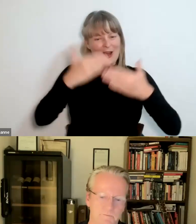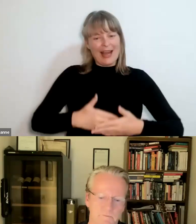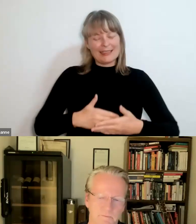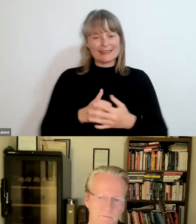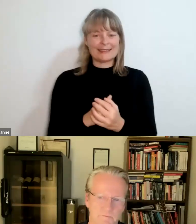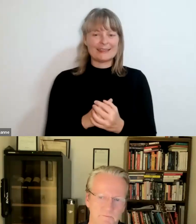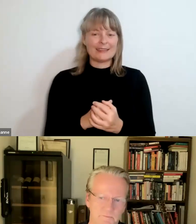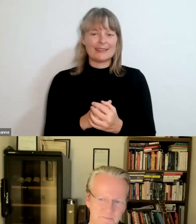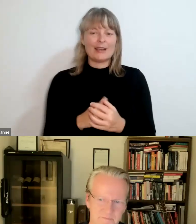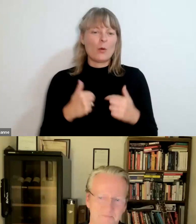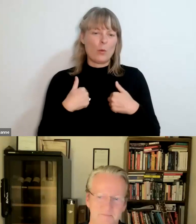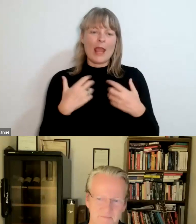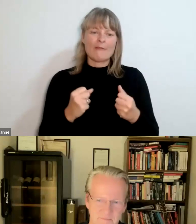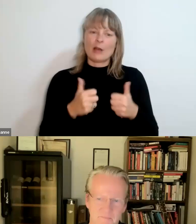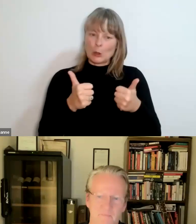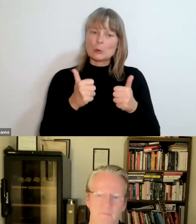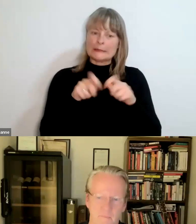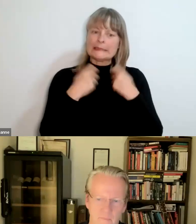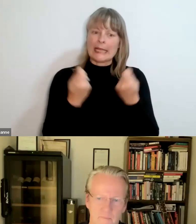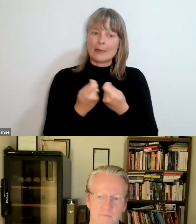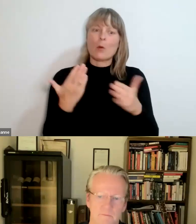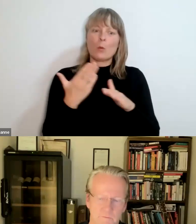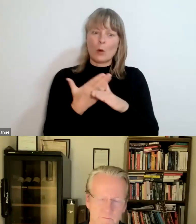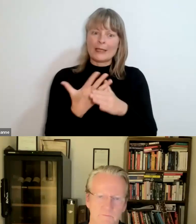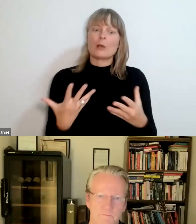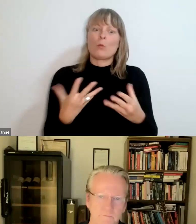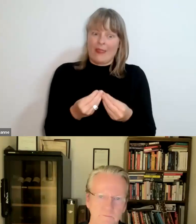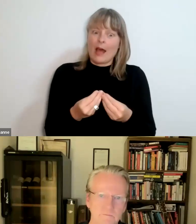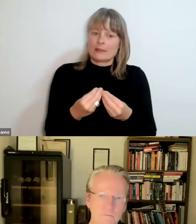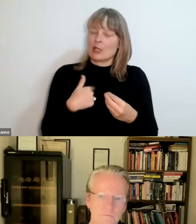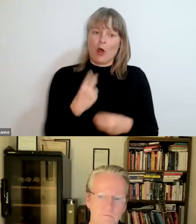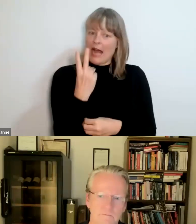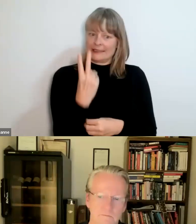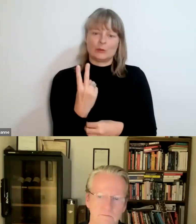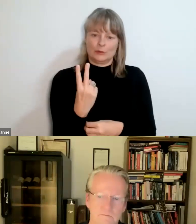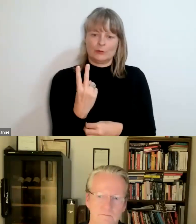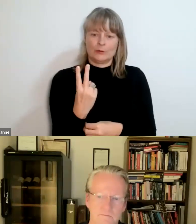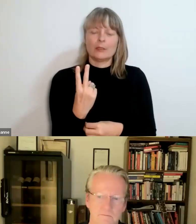Pasi. And also thank you very much Anne for hosting this seminar. As Pasi